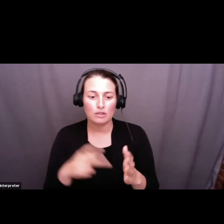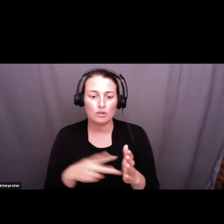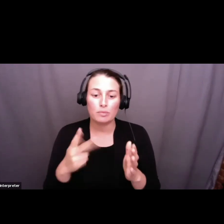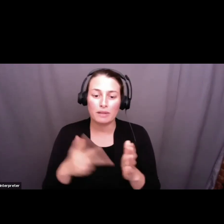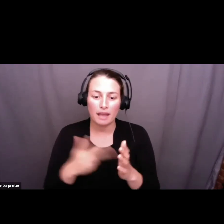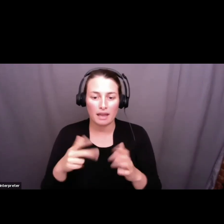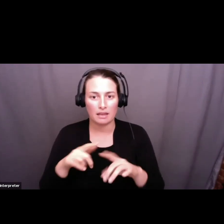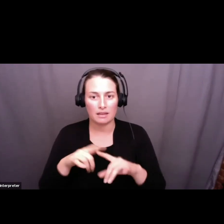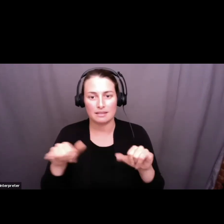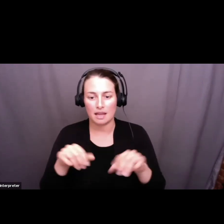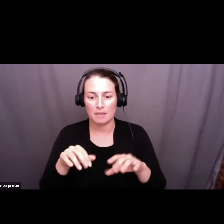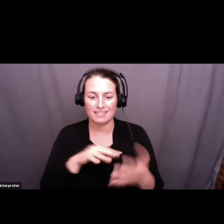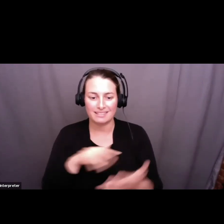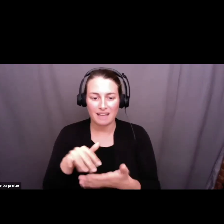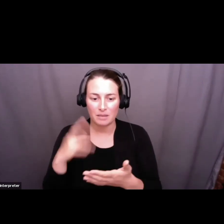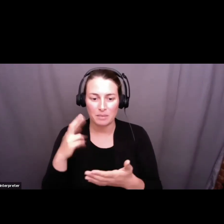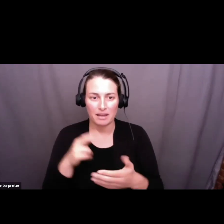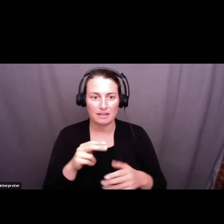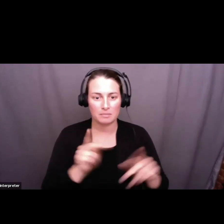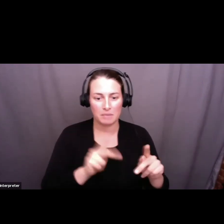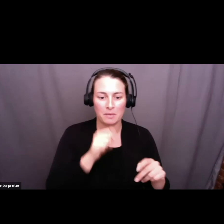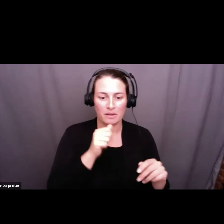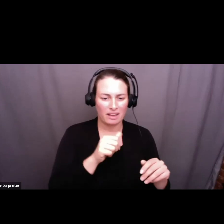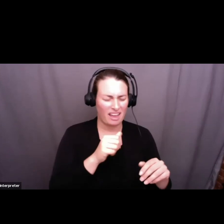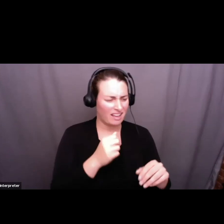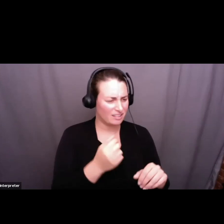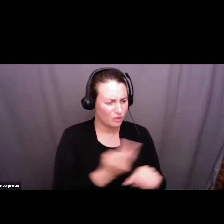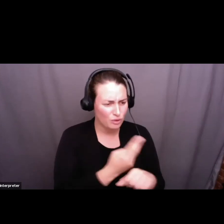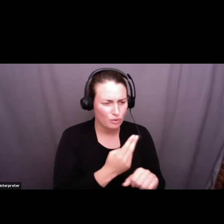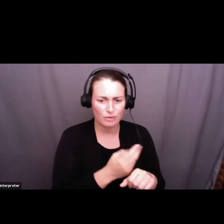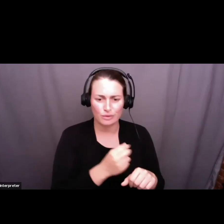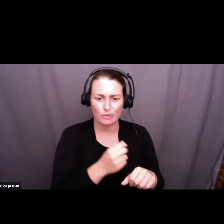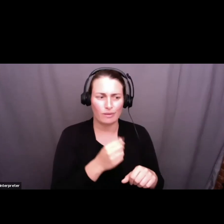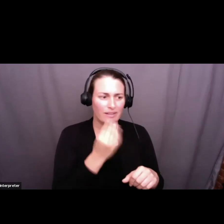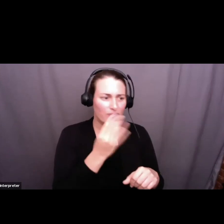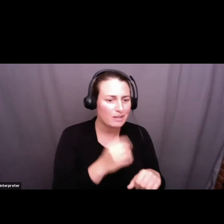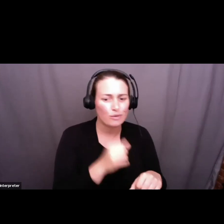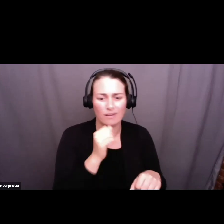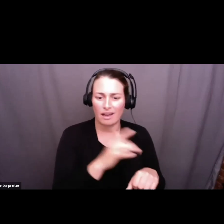unusable form. So what I would like to do, as I mentioned,